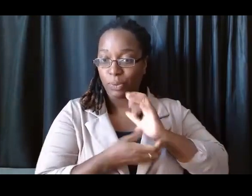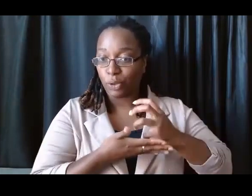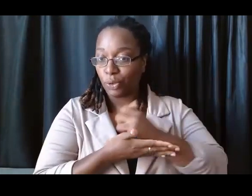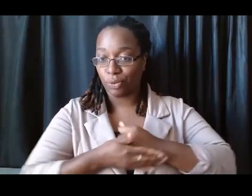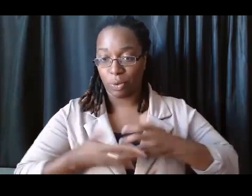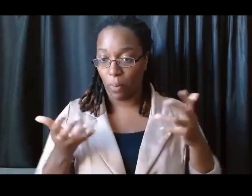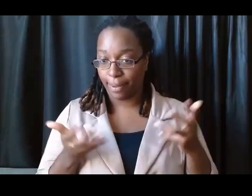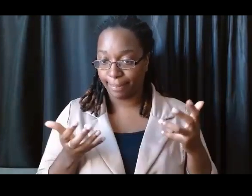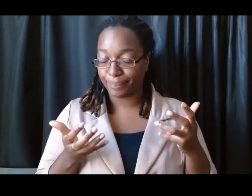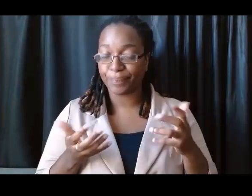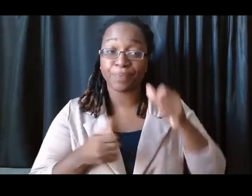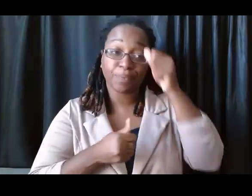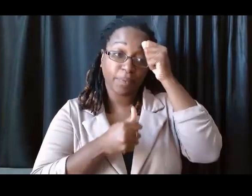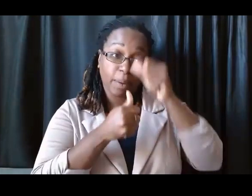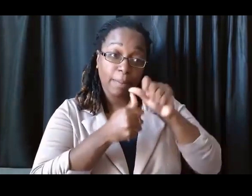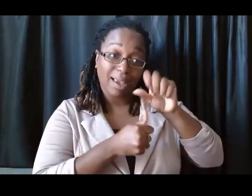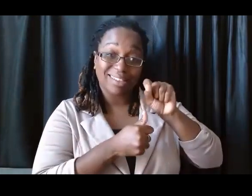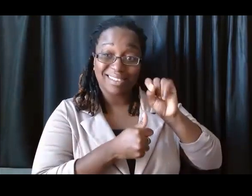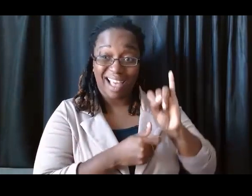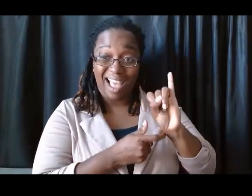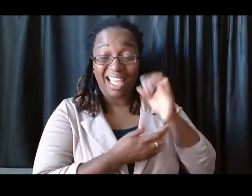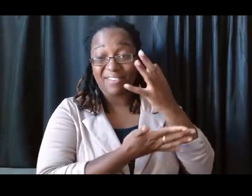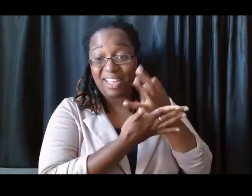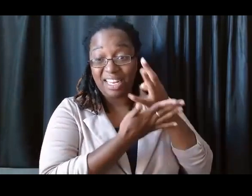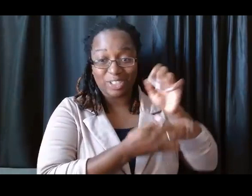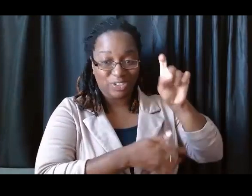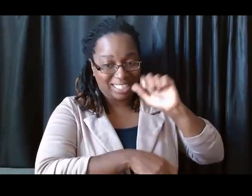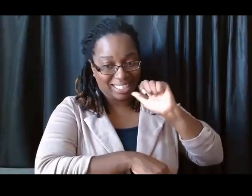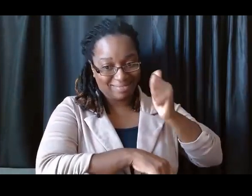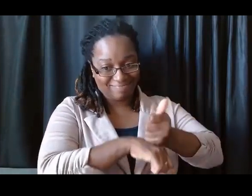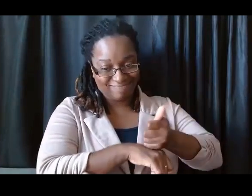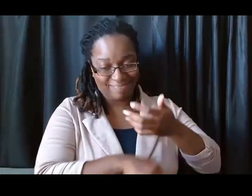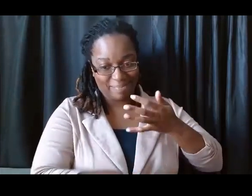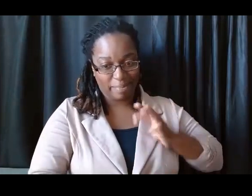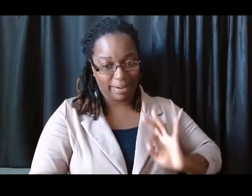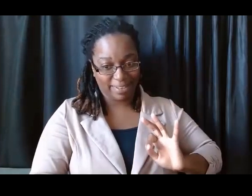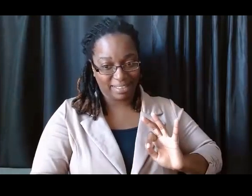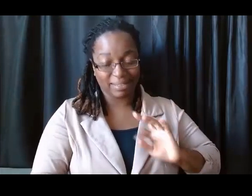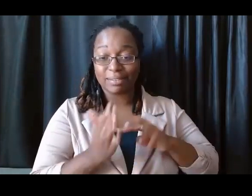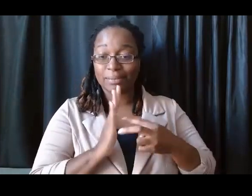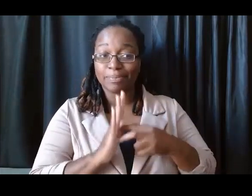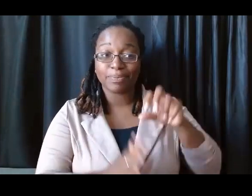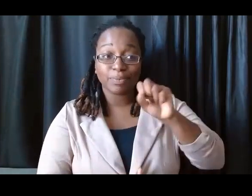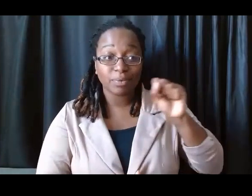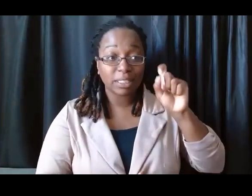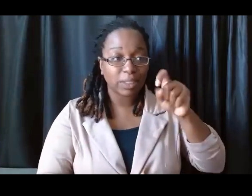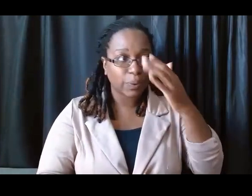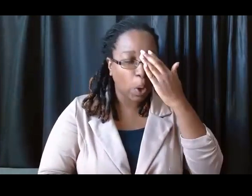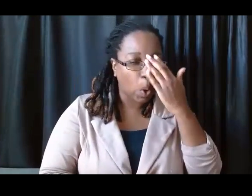Remember SSI is a financial need base benefit. So social security needs to know what kind of income are you going to get from this business.